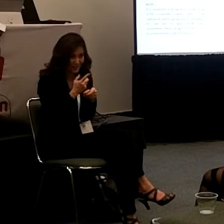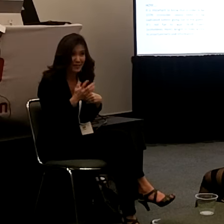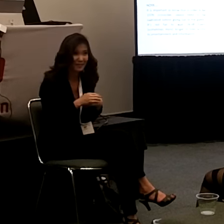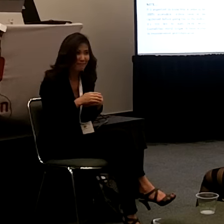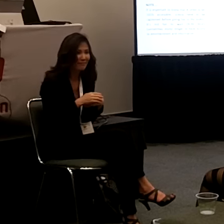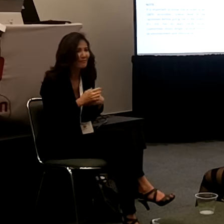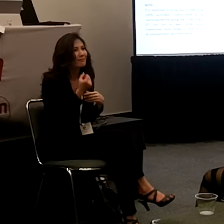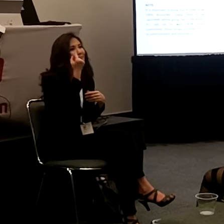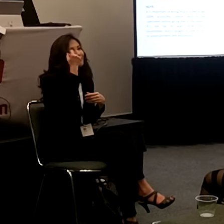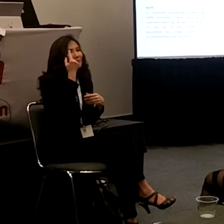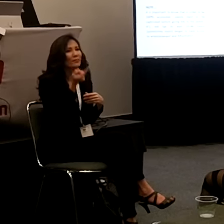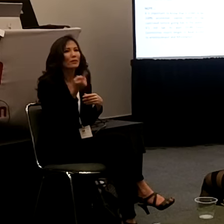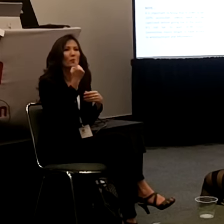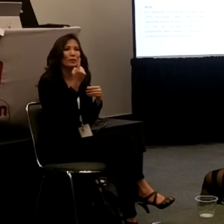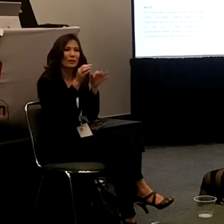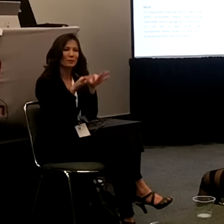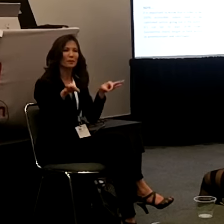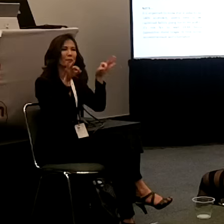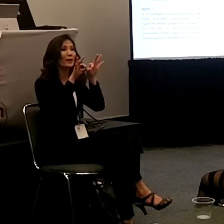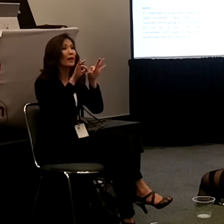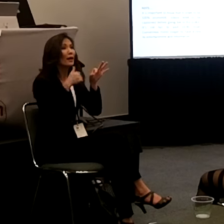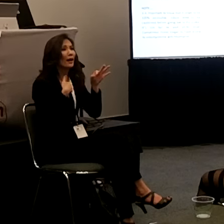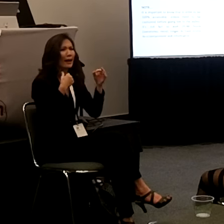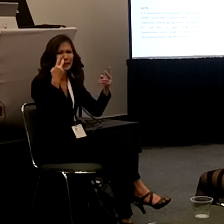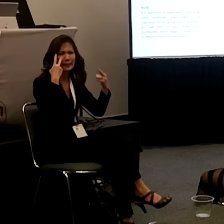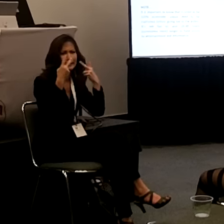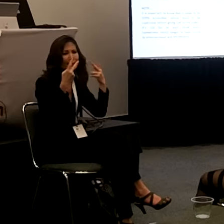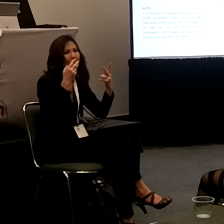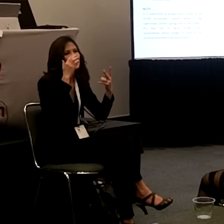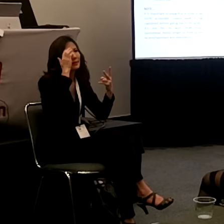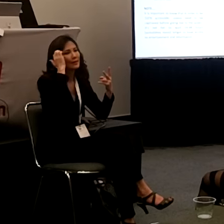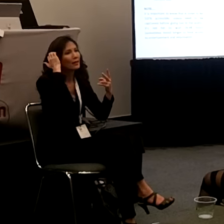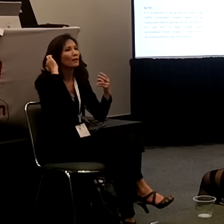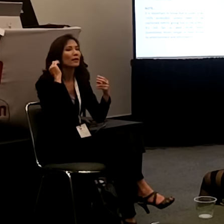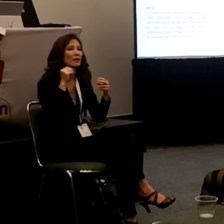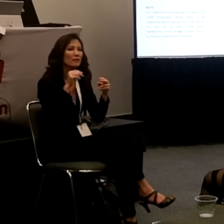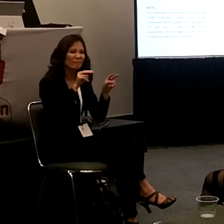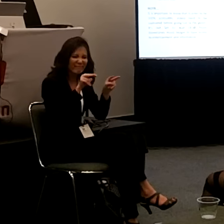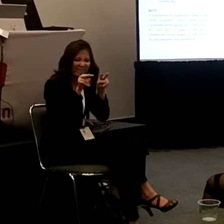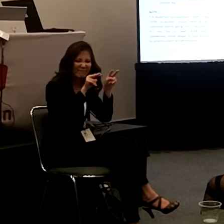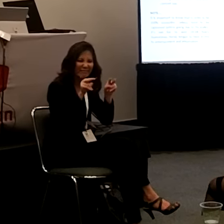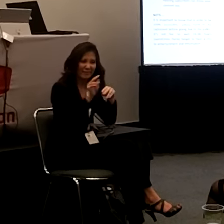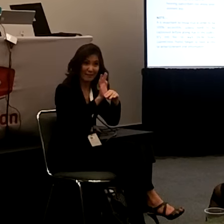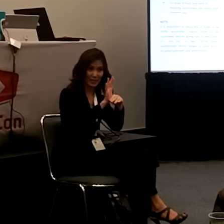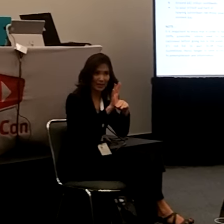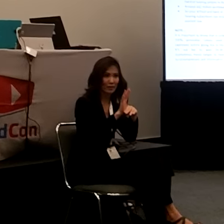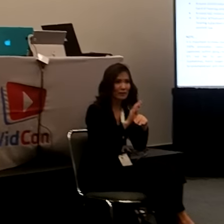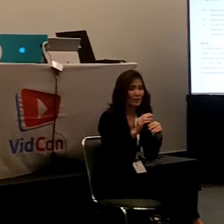One thing that I see a lot with videos is - even a couple of my friends do this -